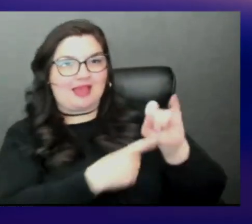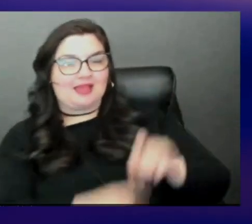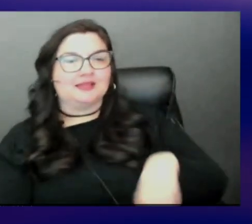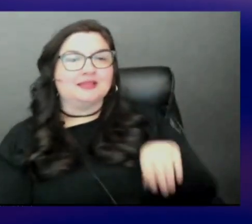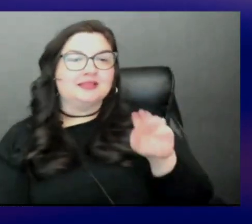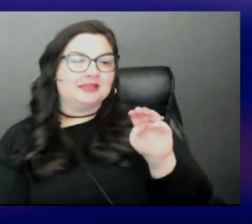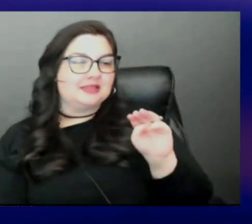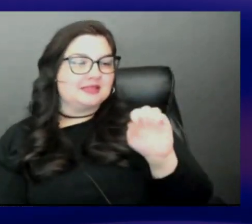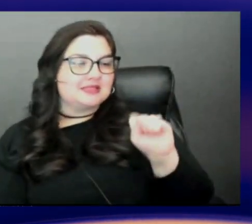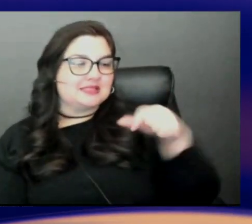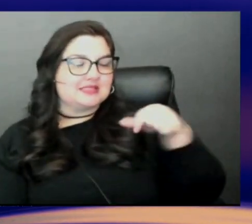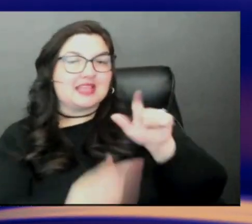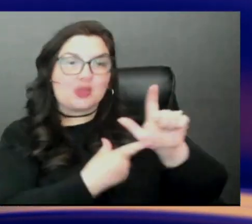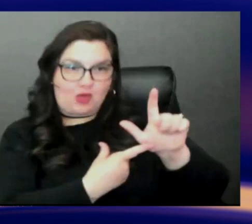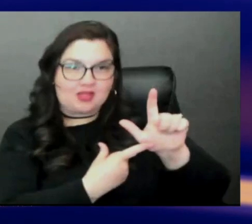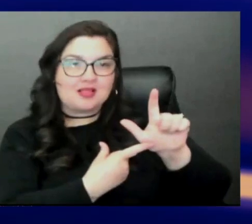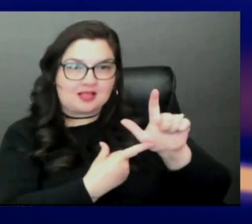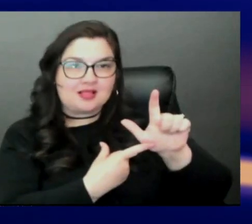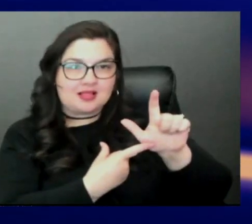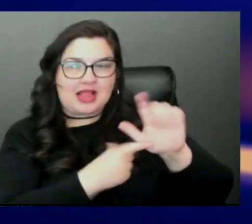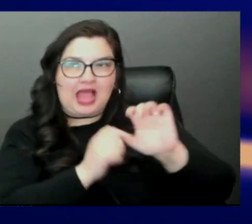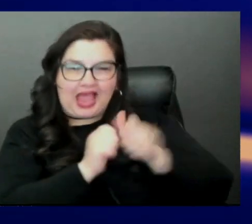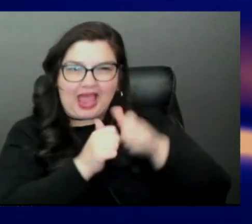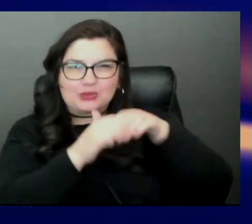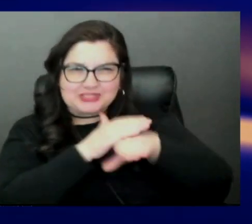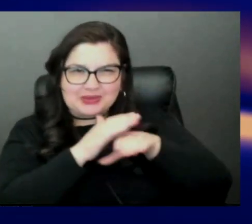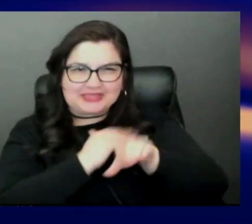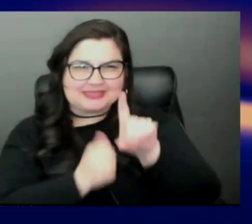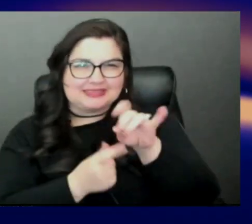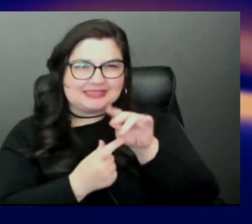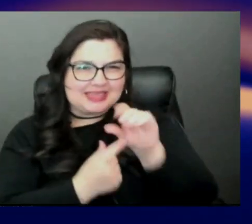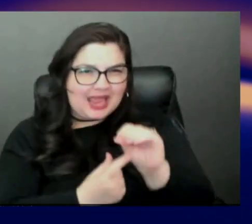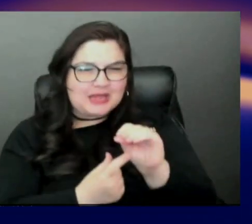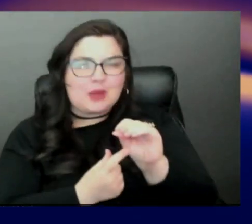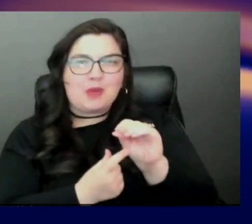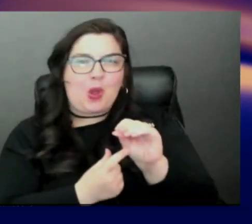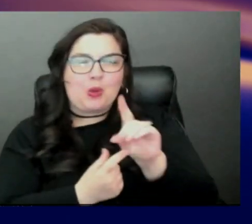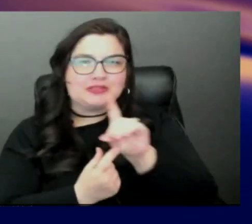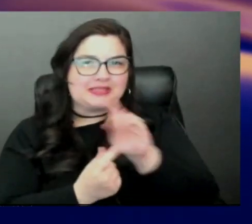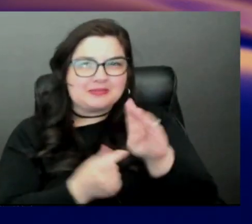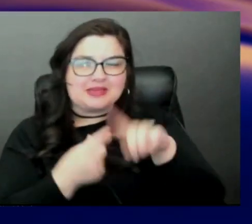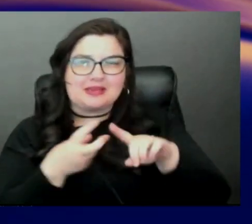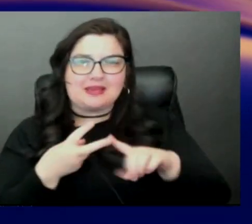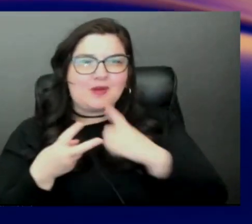So if you think about how do you access data in Dynamo or Redshift like two different patterns for querying the data,